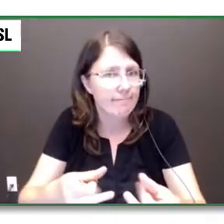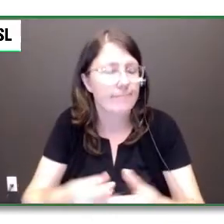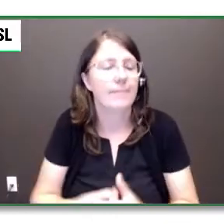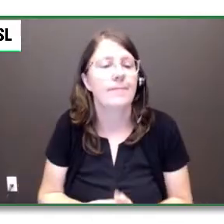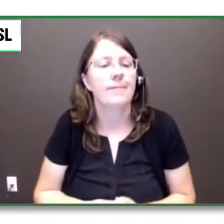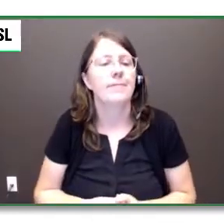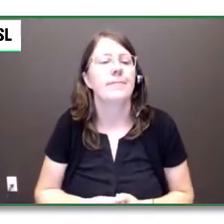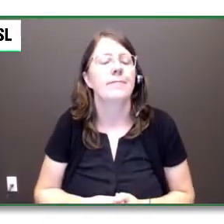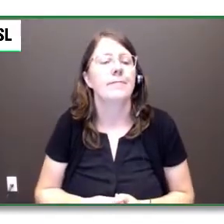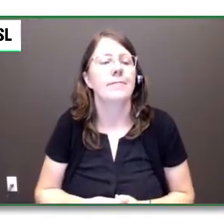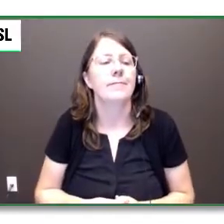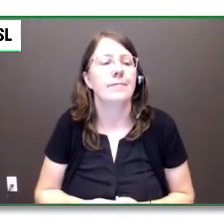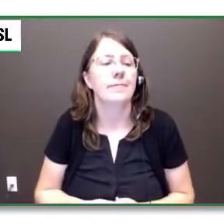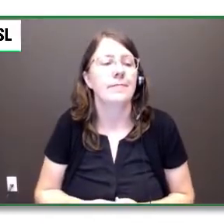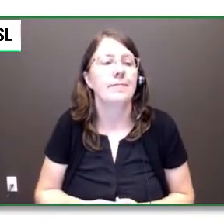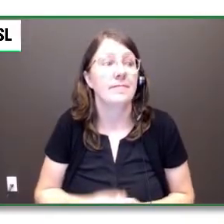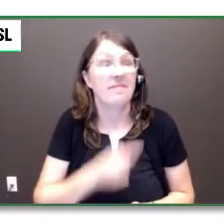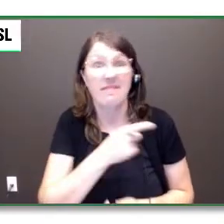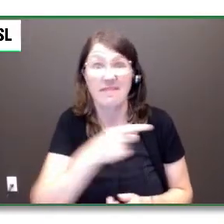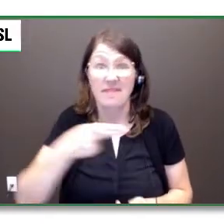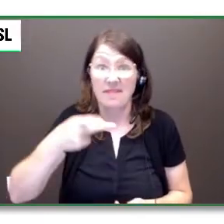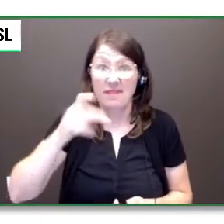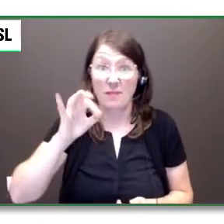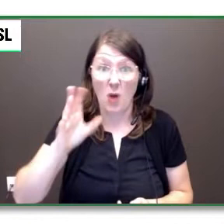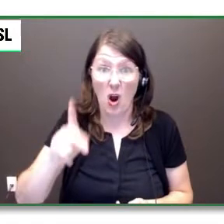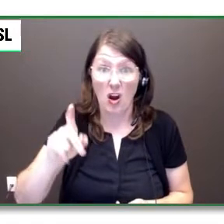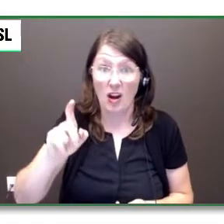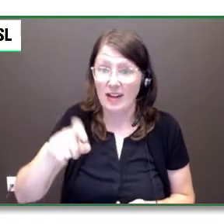going there for different reasons and how do we incorporate that.